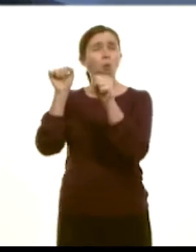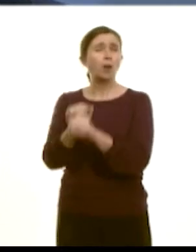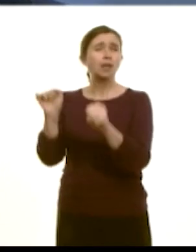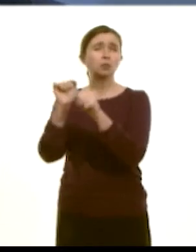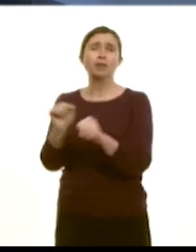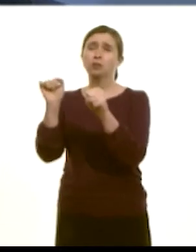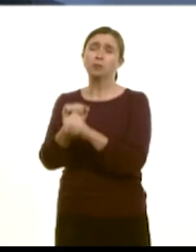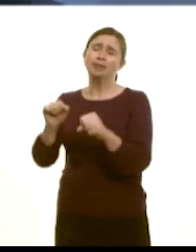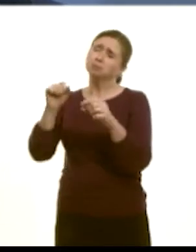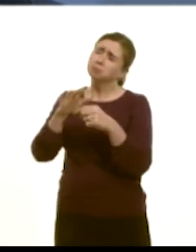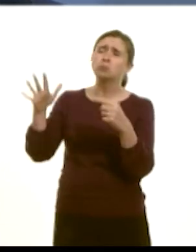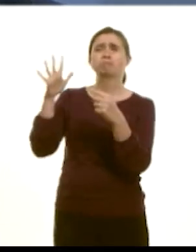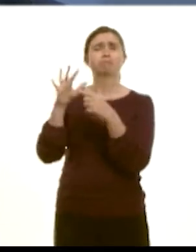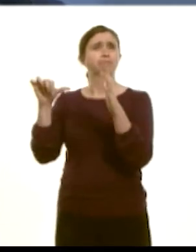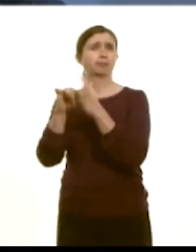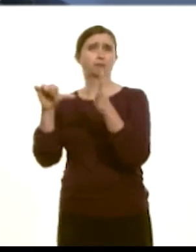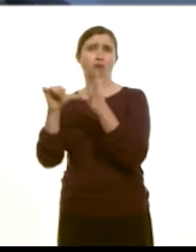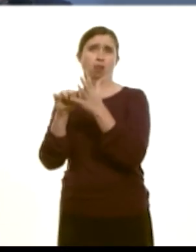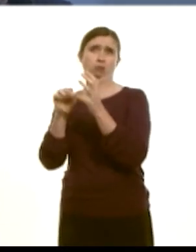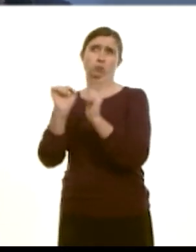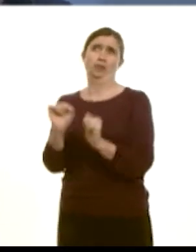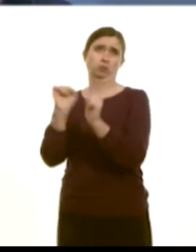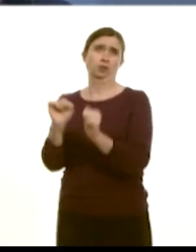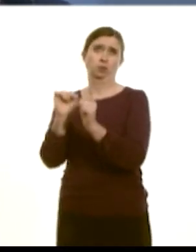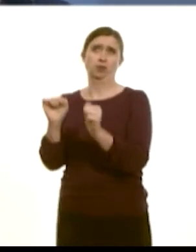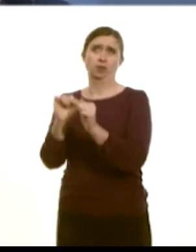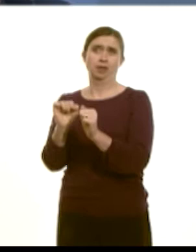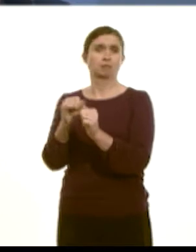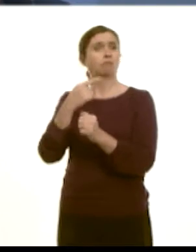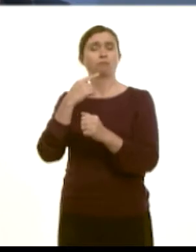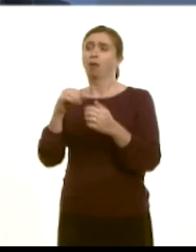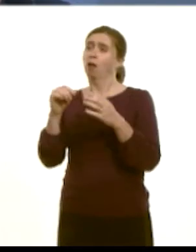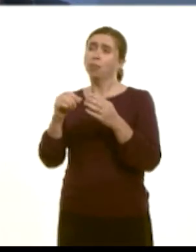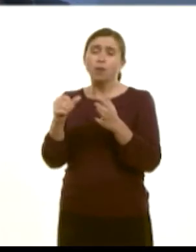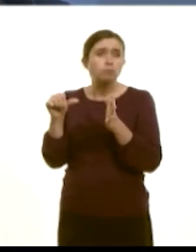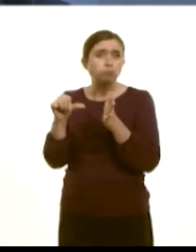in the United Kingdom, that there was a lack of grip and that there was a significant lack